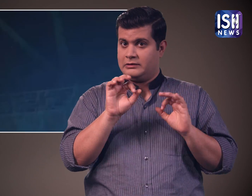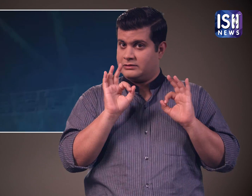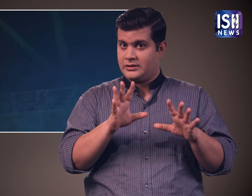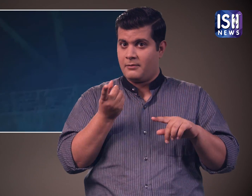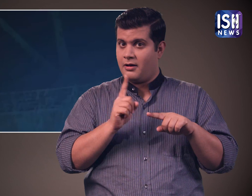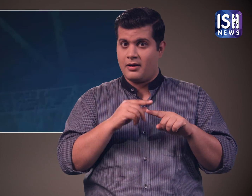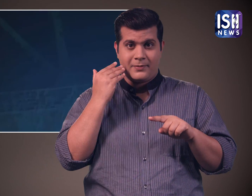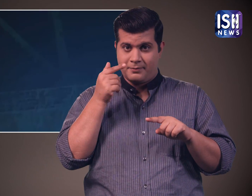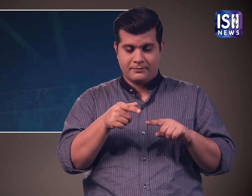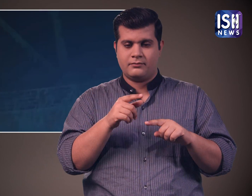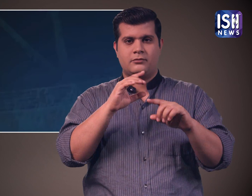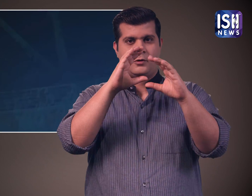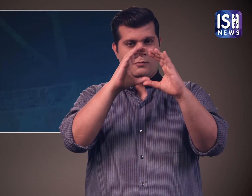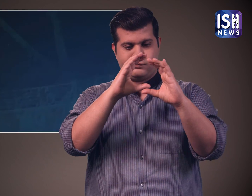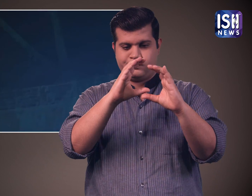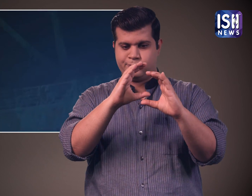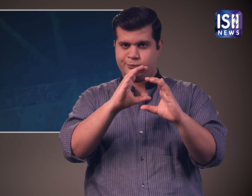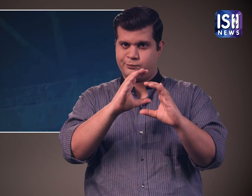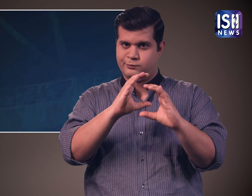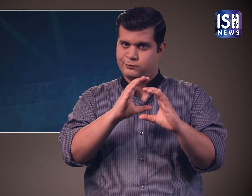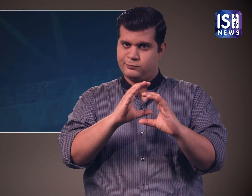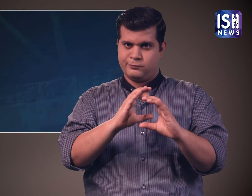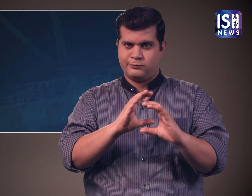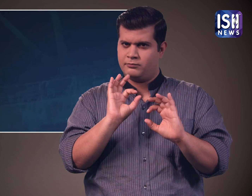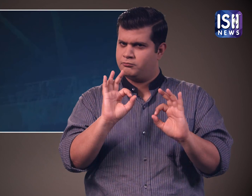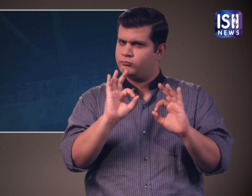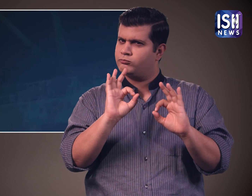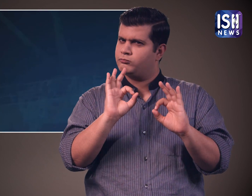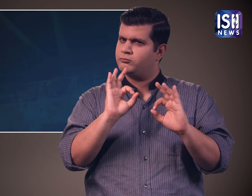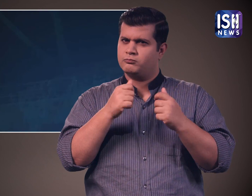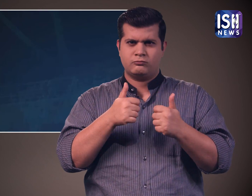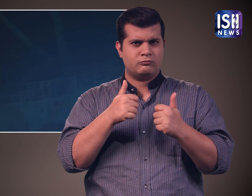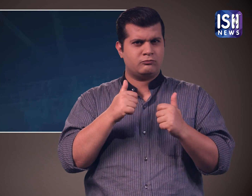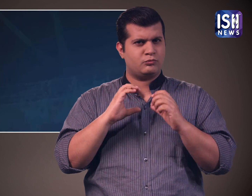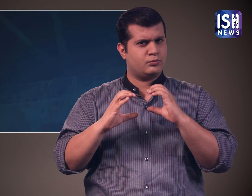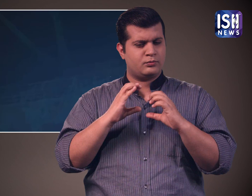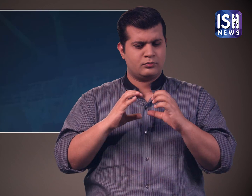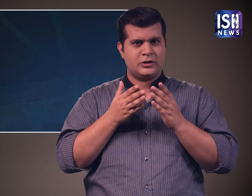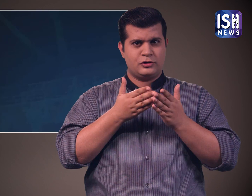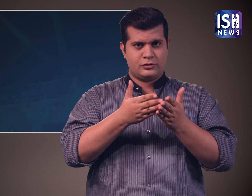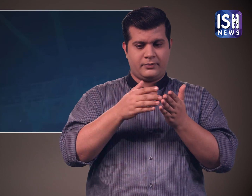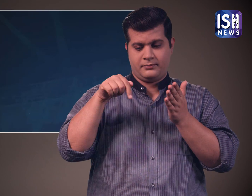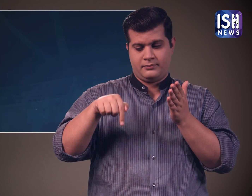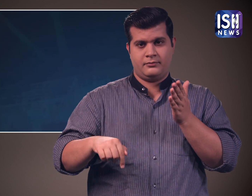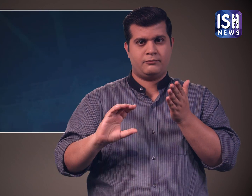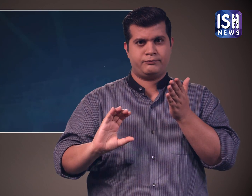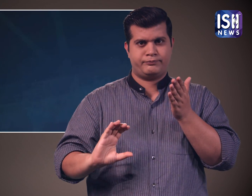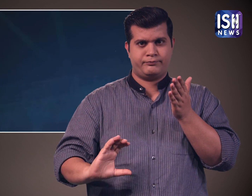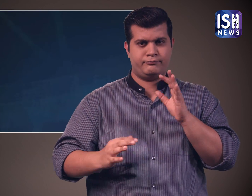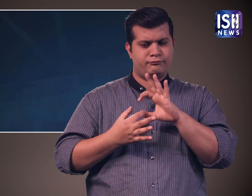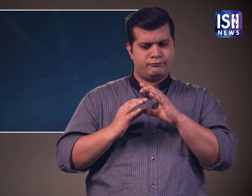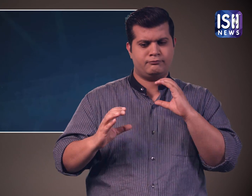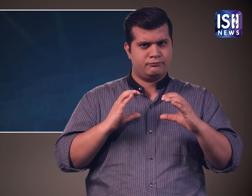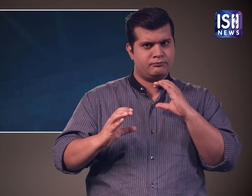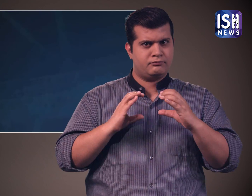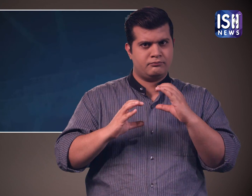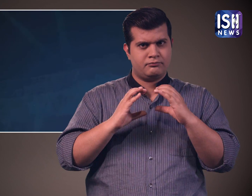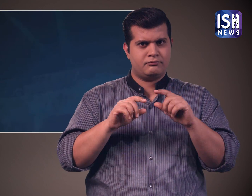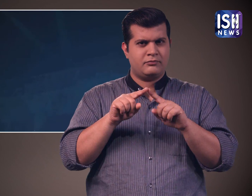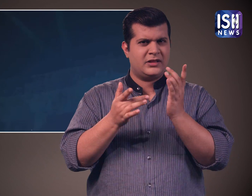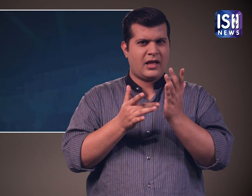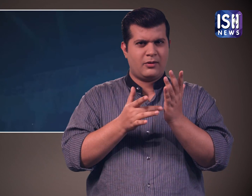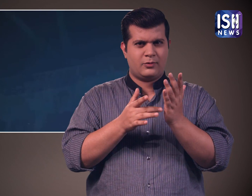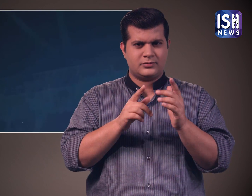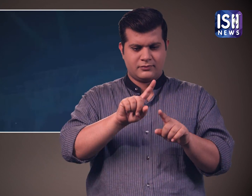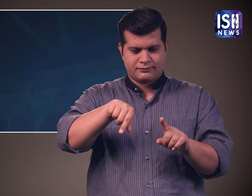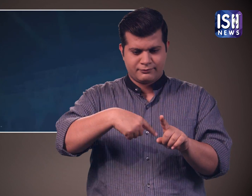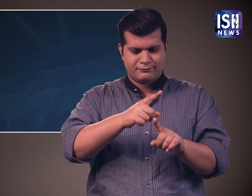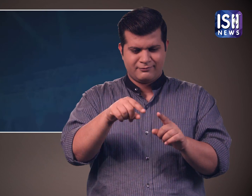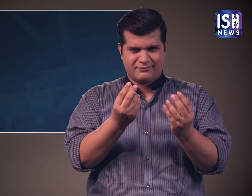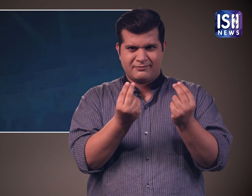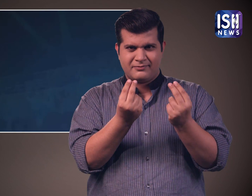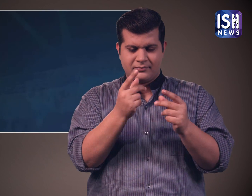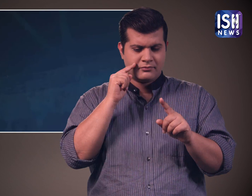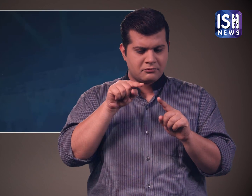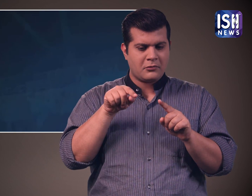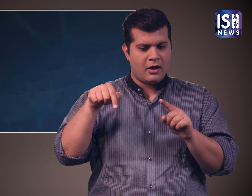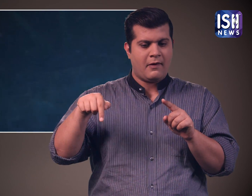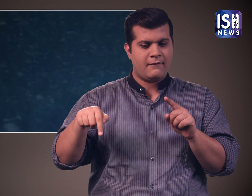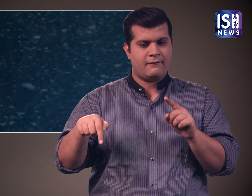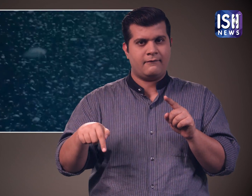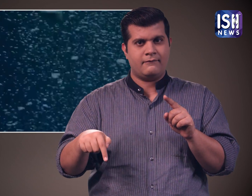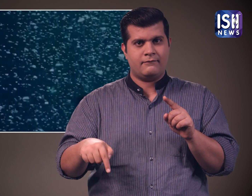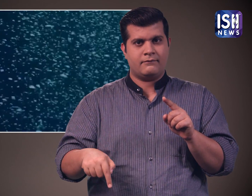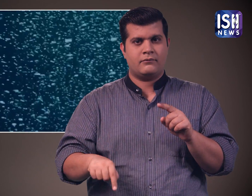As the submersible descended into the ocean, it was in touch with the mothership which was monitoring it's position.